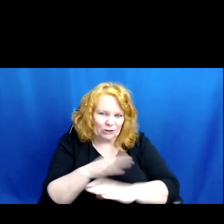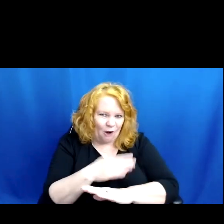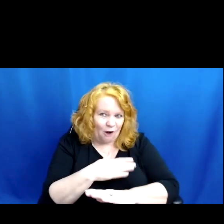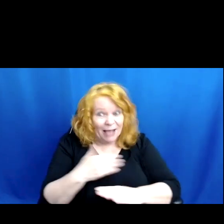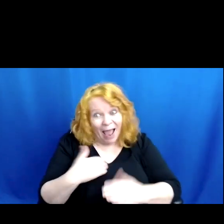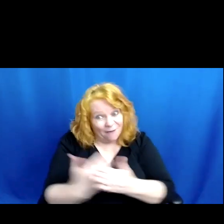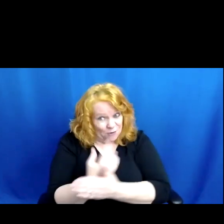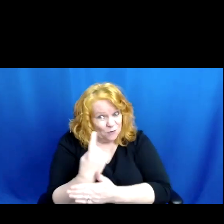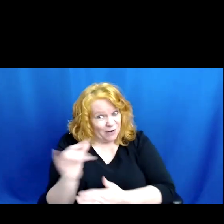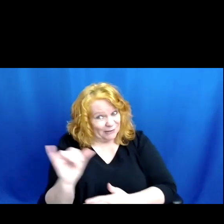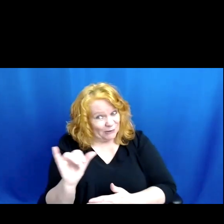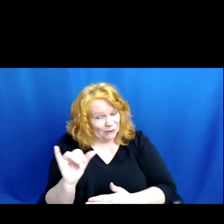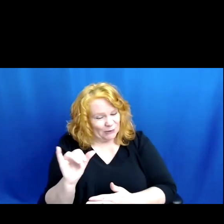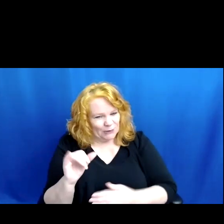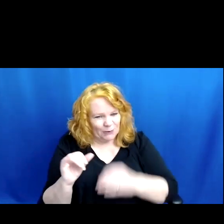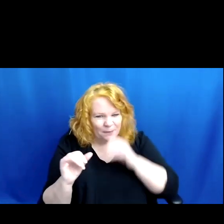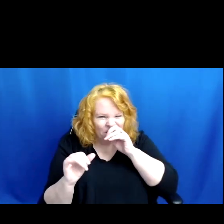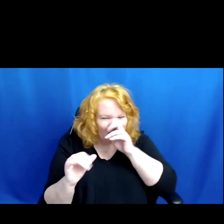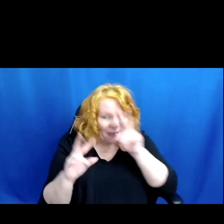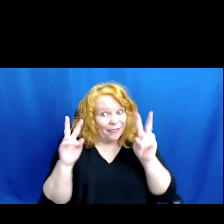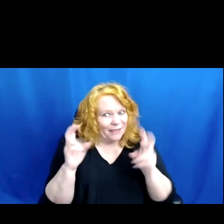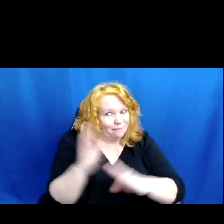We have the theme for Marvin which I am going to sing in a minute.